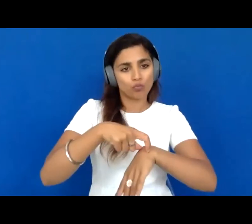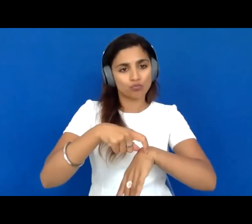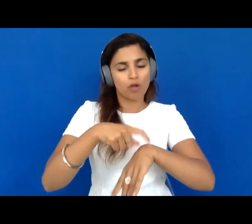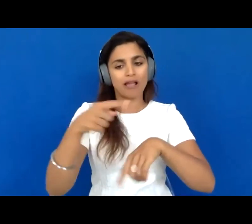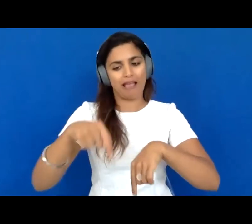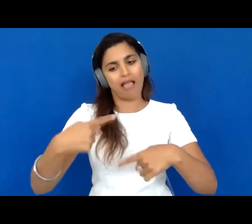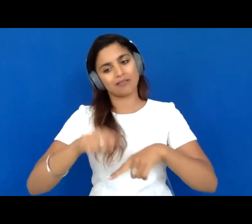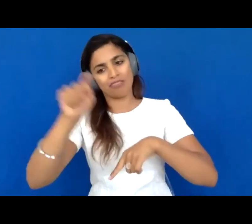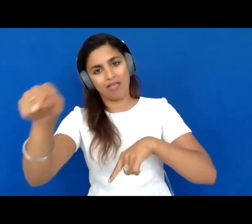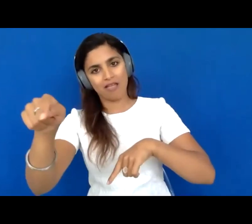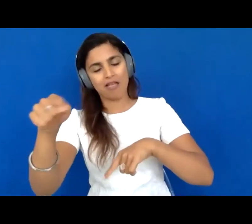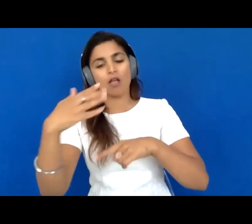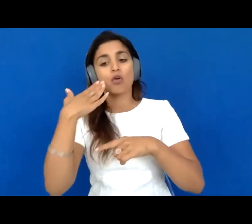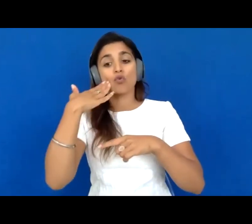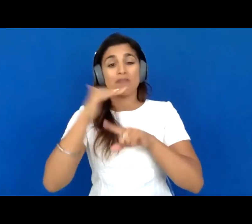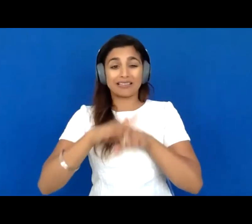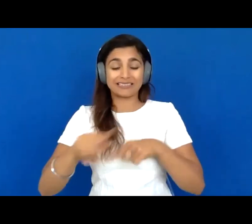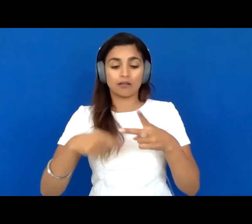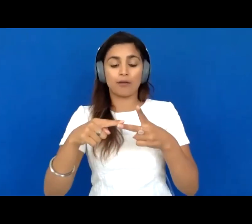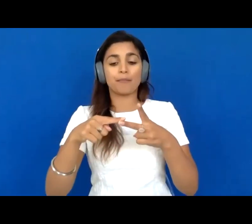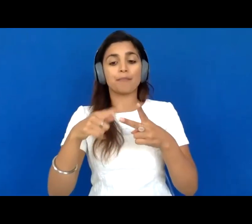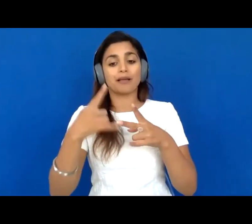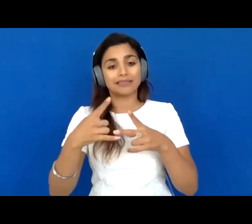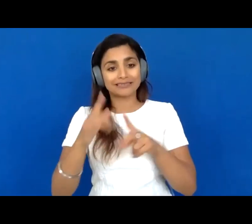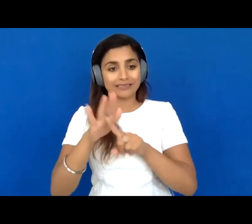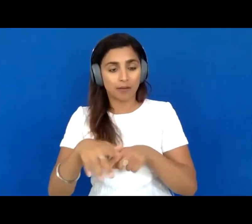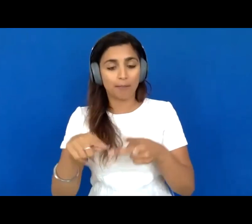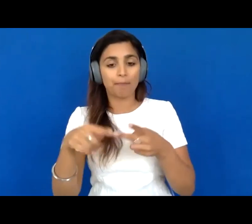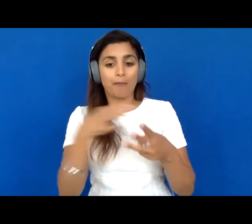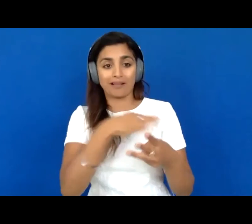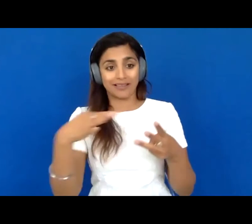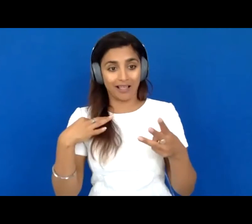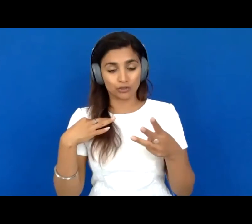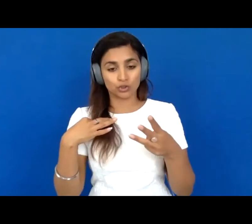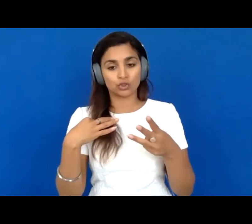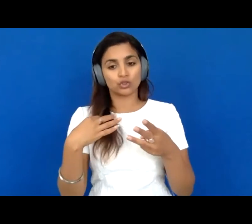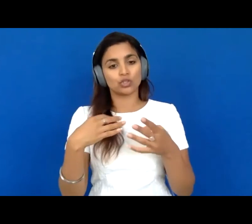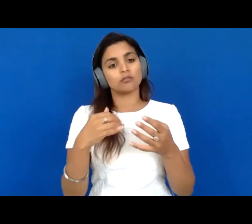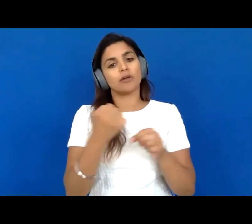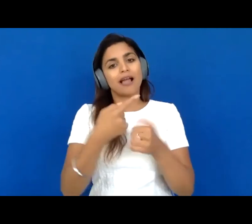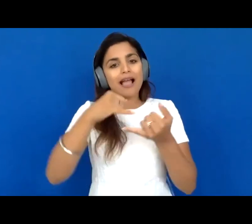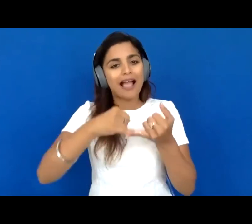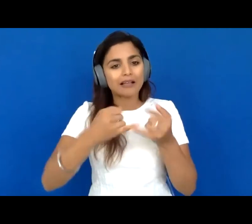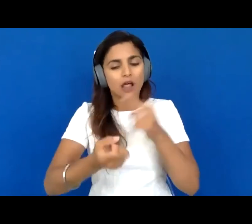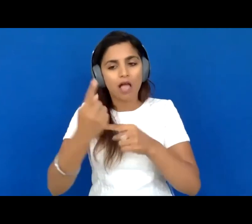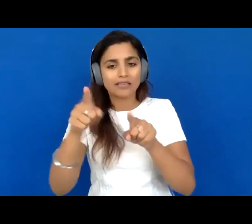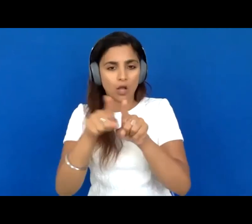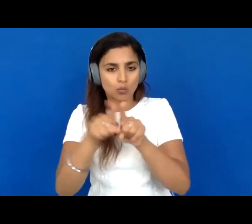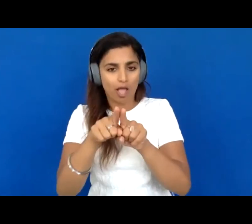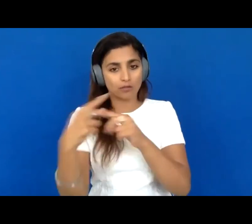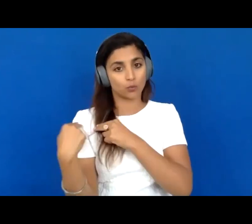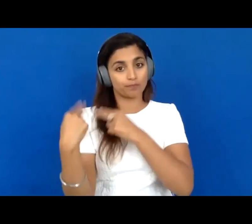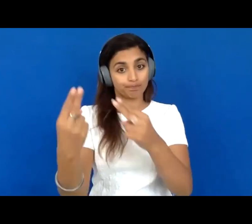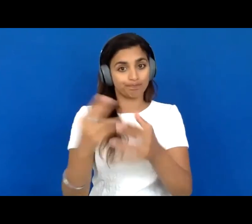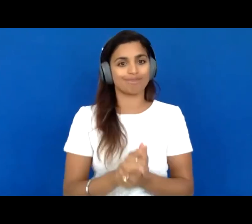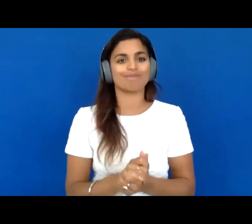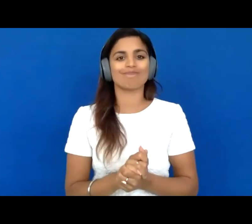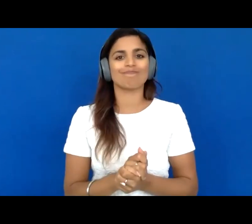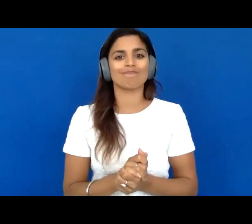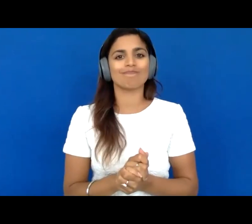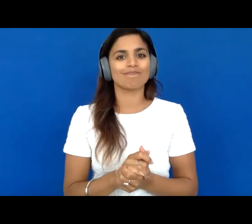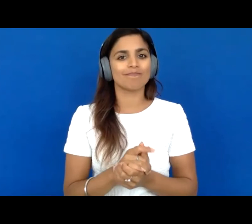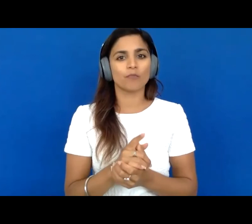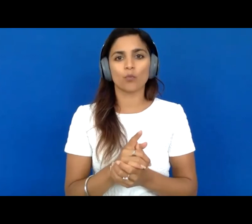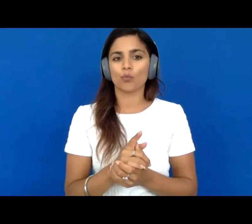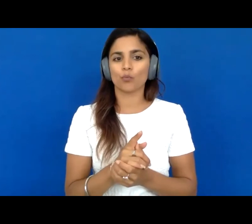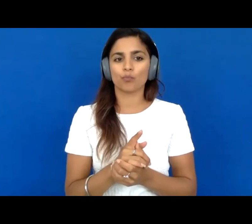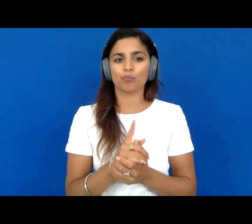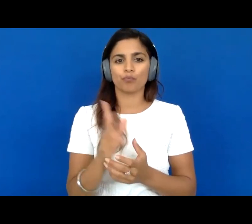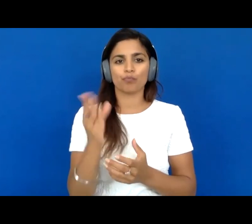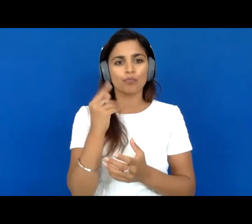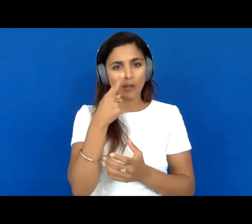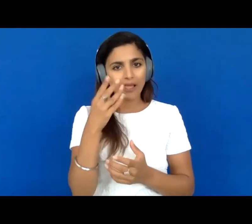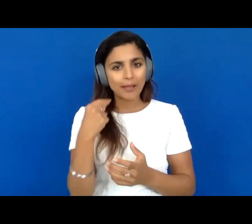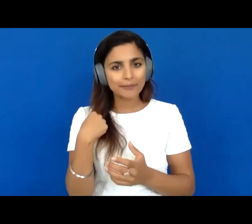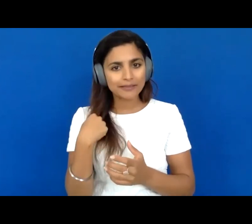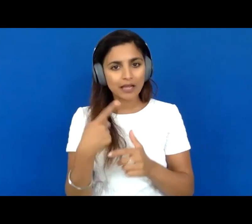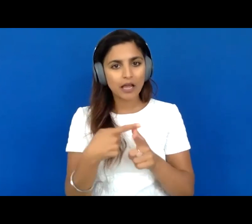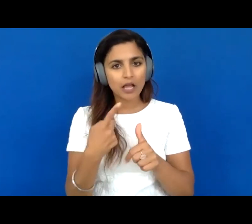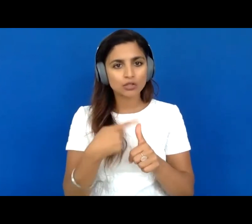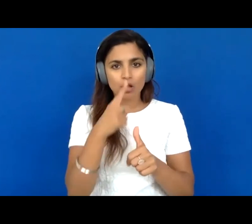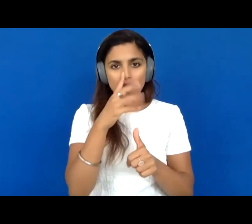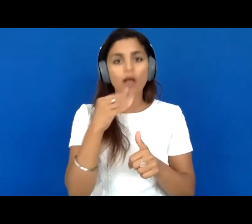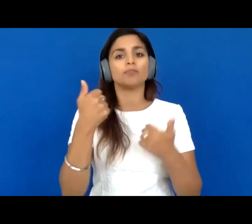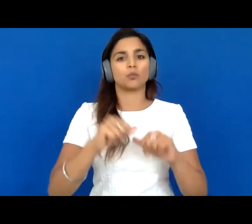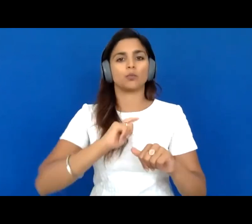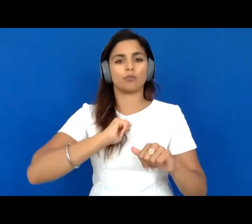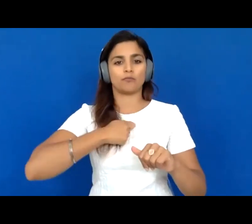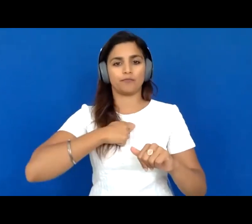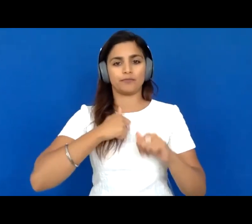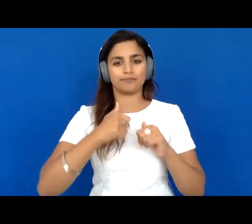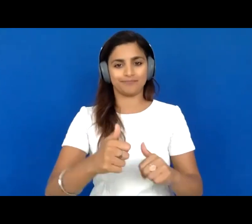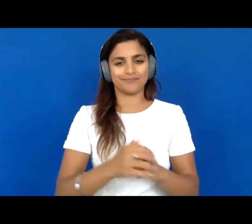sexism fatphobia medicalization and gaslighting over to you akancha hi thank